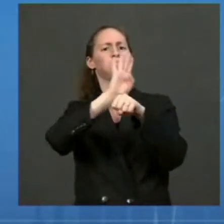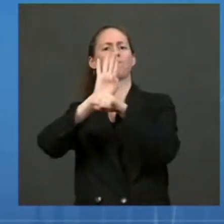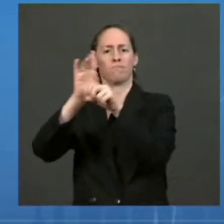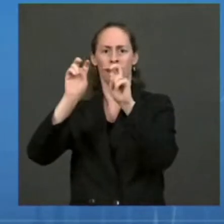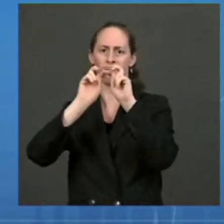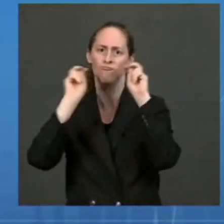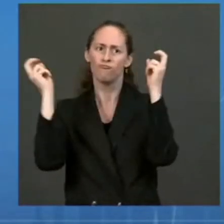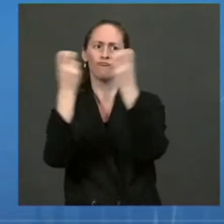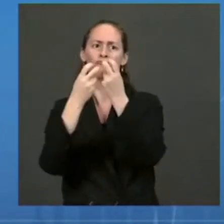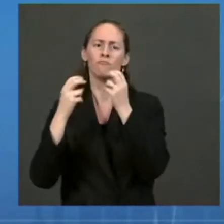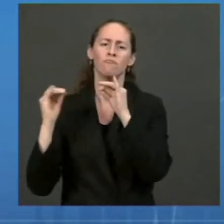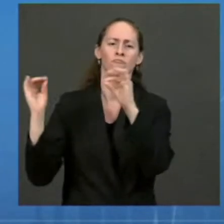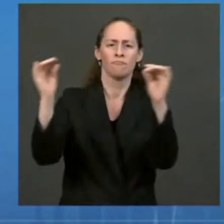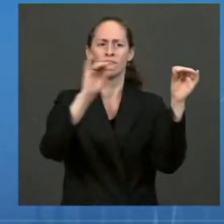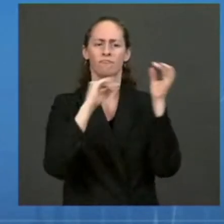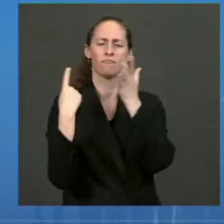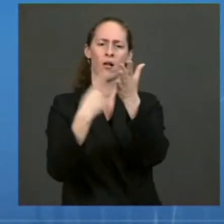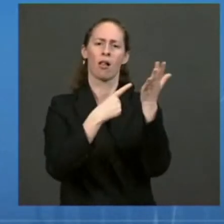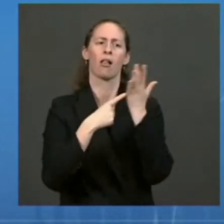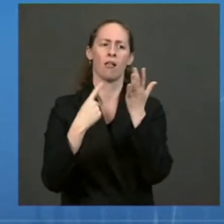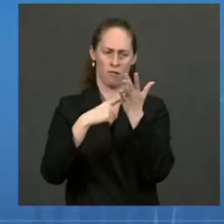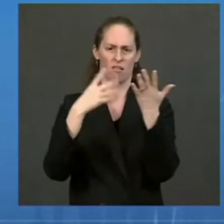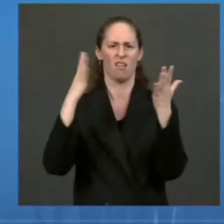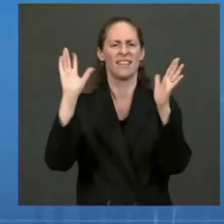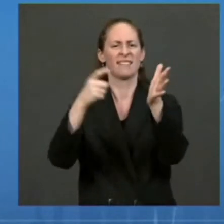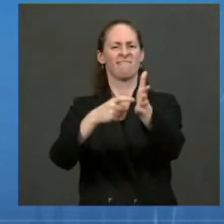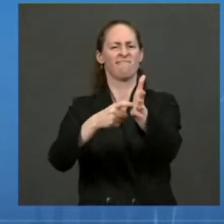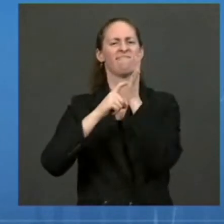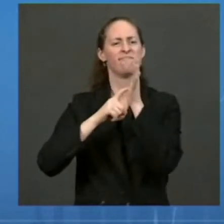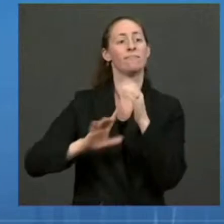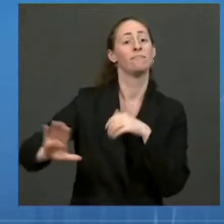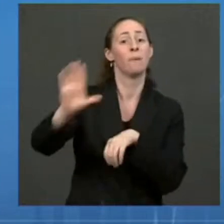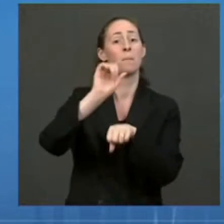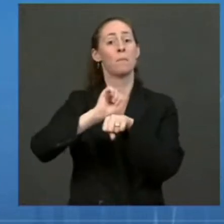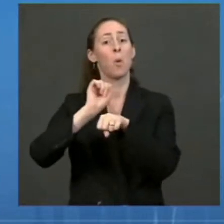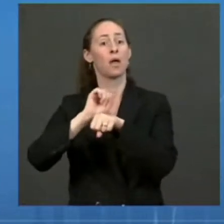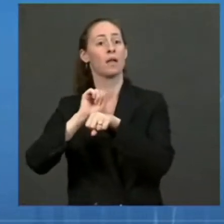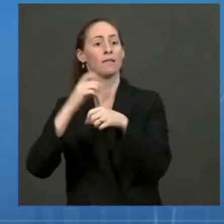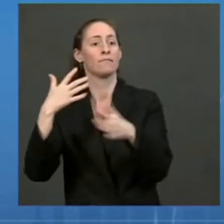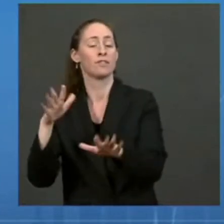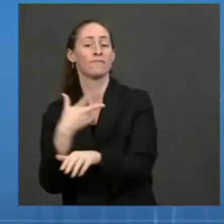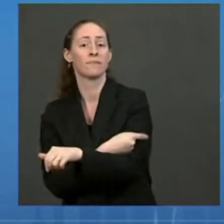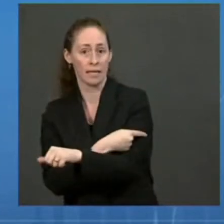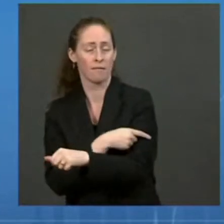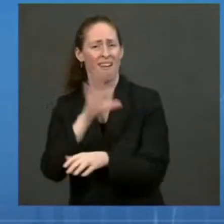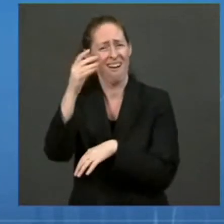AND THE BUSINESS ROUNDTABLE. THEY ARE ALL WORKING TO